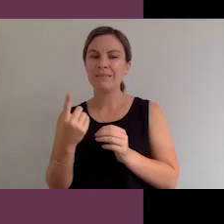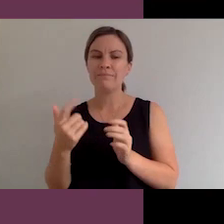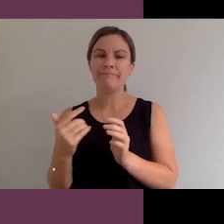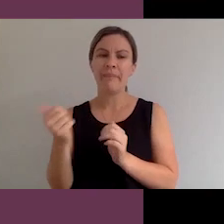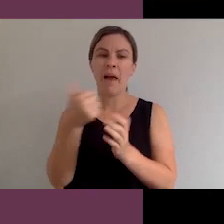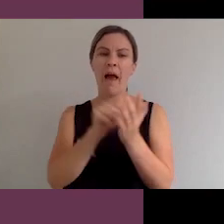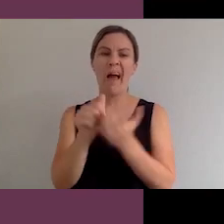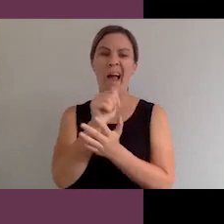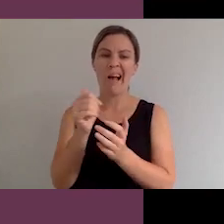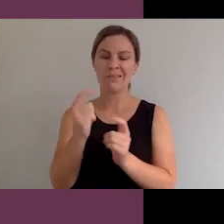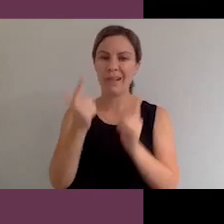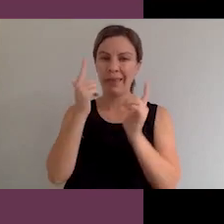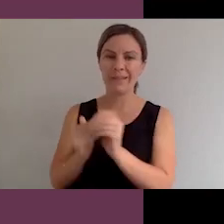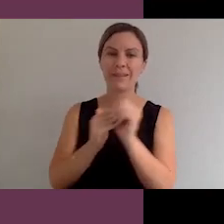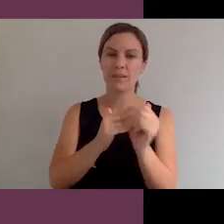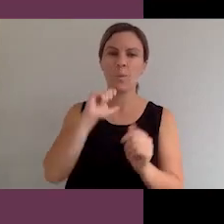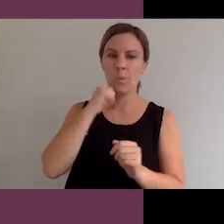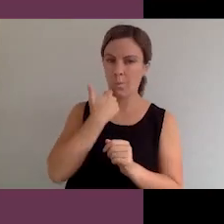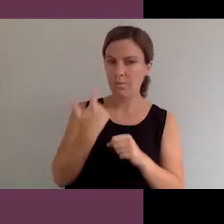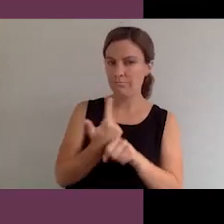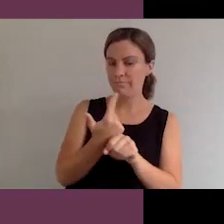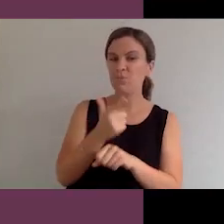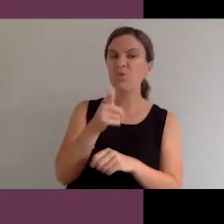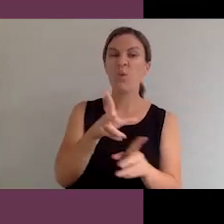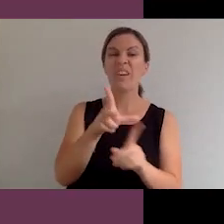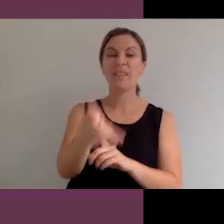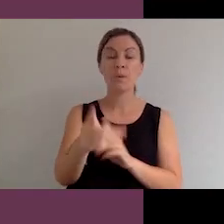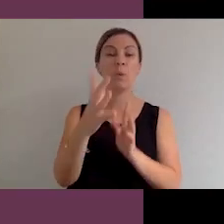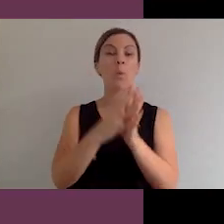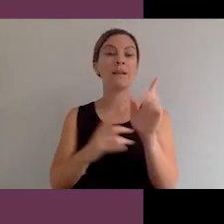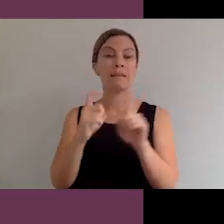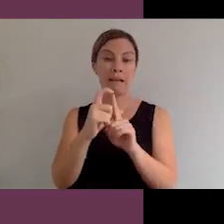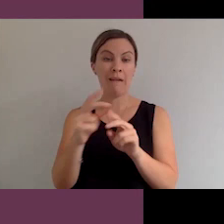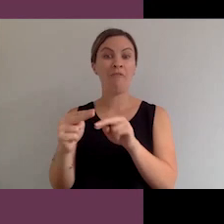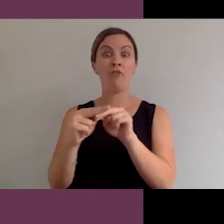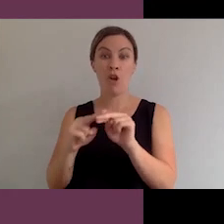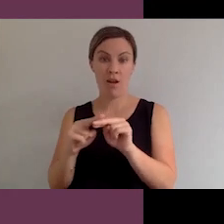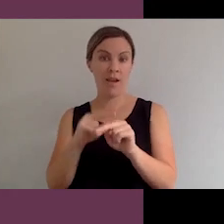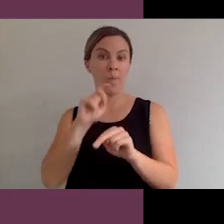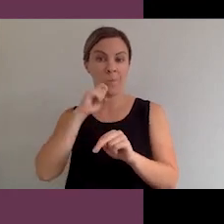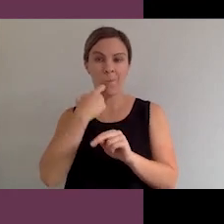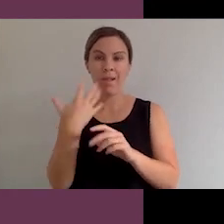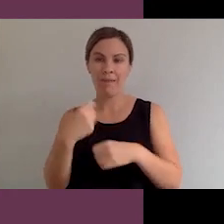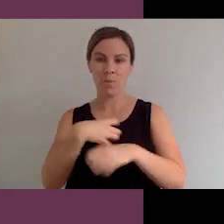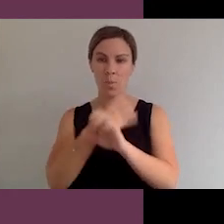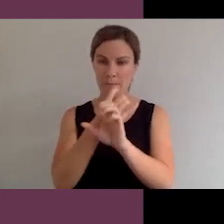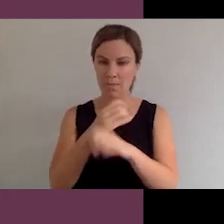That is Wednesday and Friday next week. So, thank you, again, for joining us today and we will see you soon!